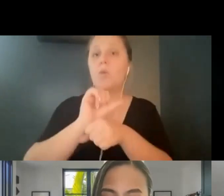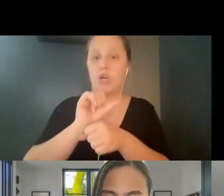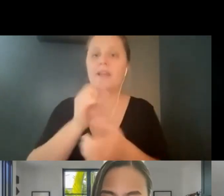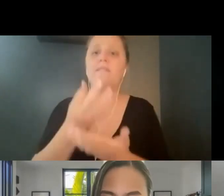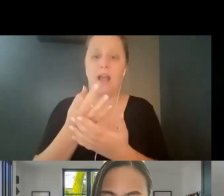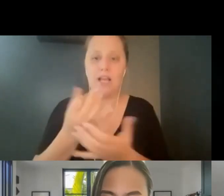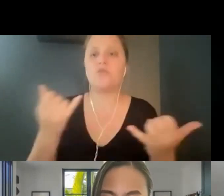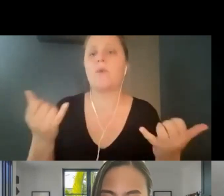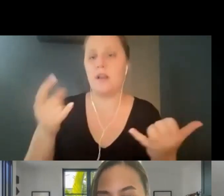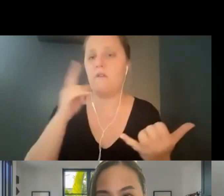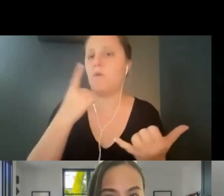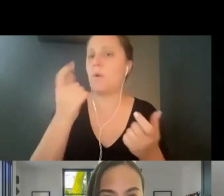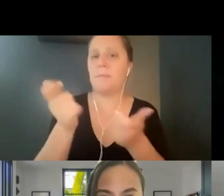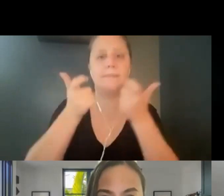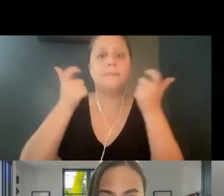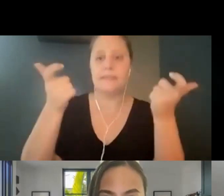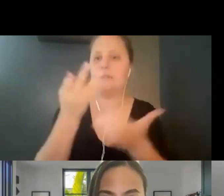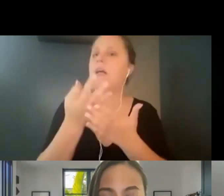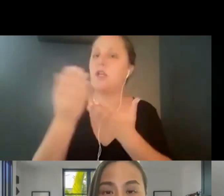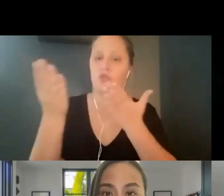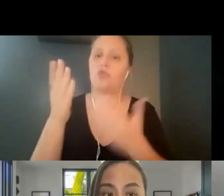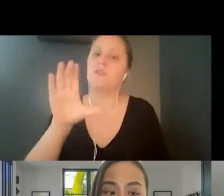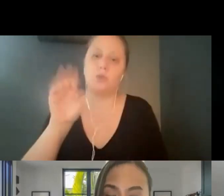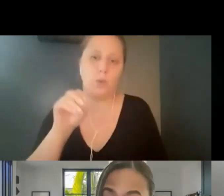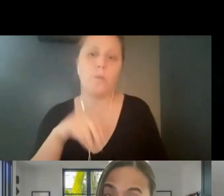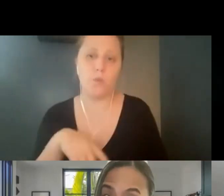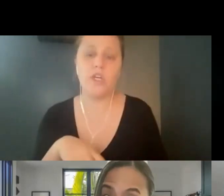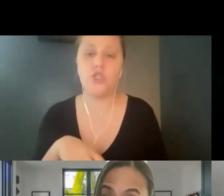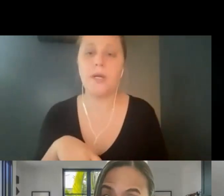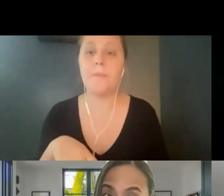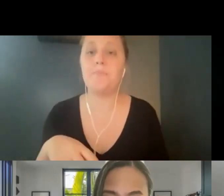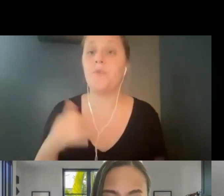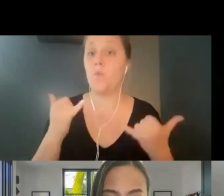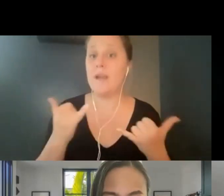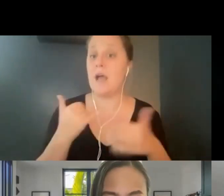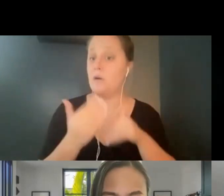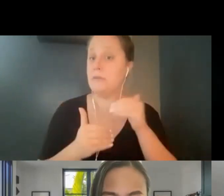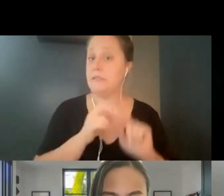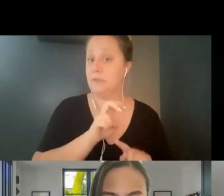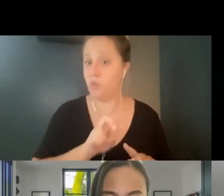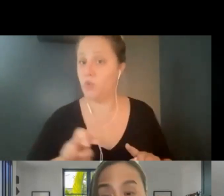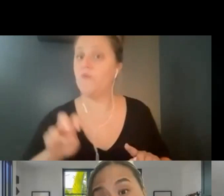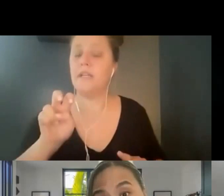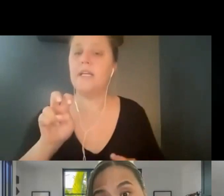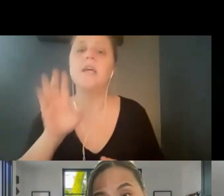for a large financial services corporation but I'm doing a transition and will be also working with the United Spinal